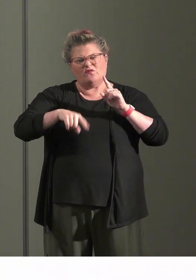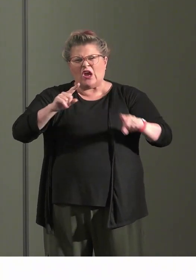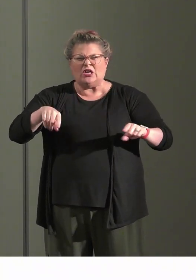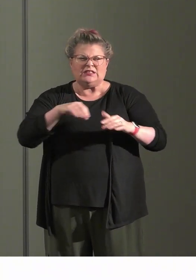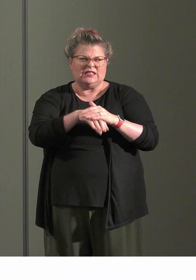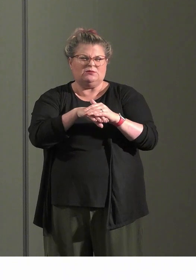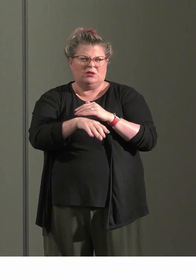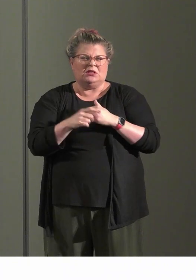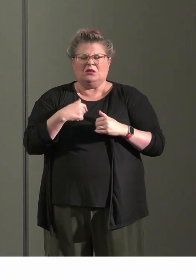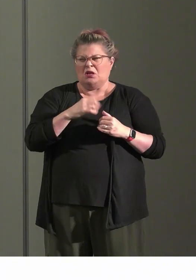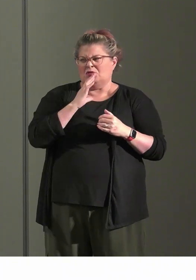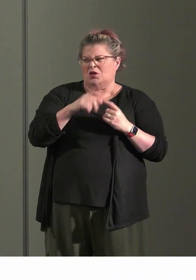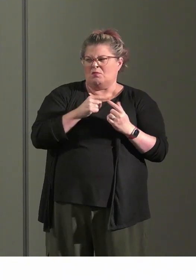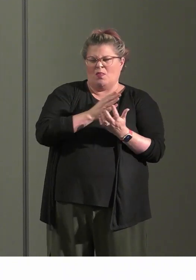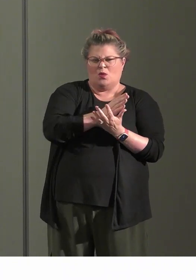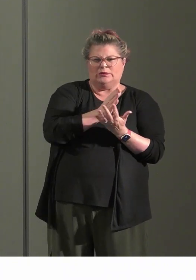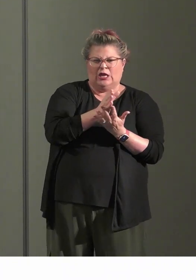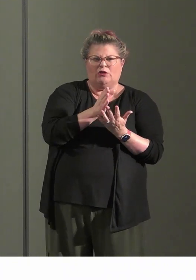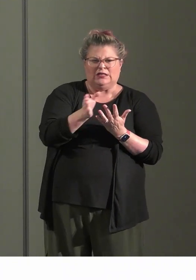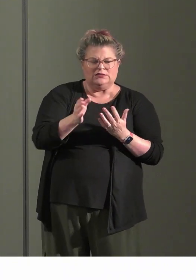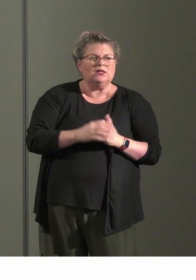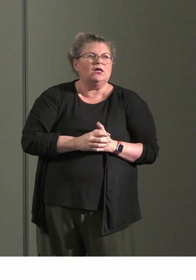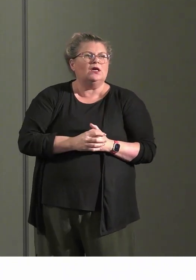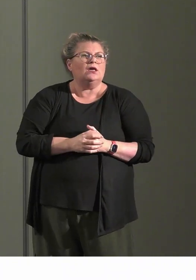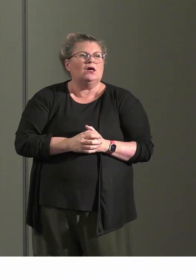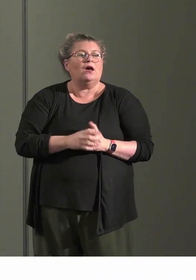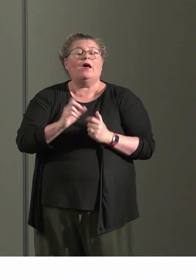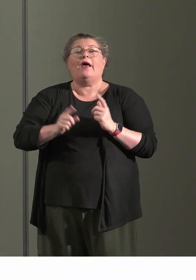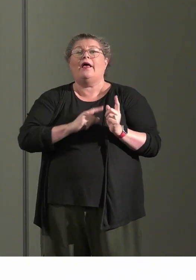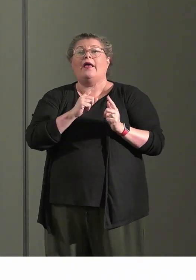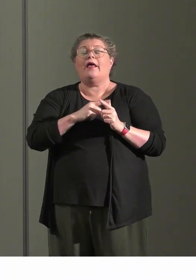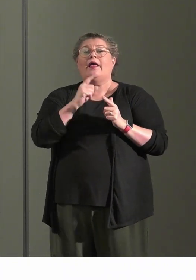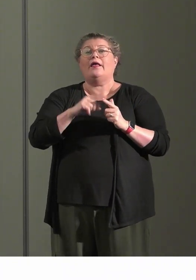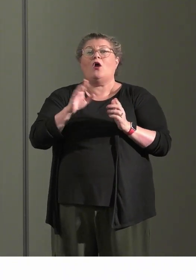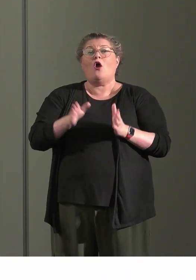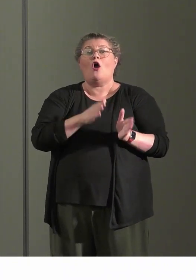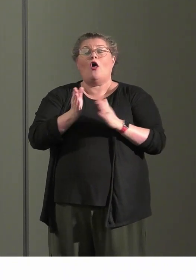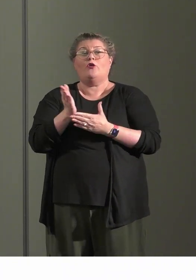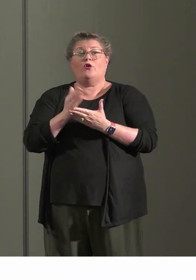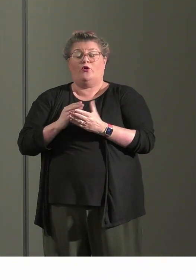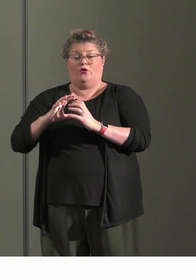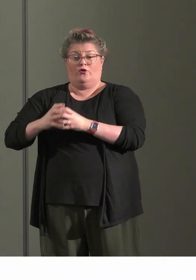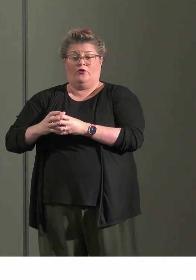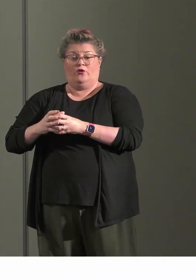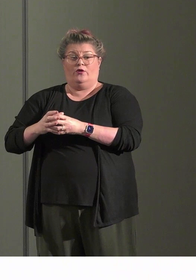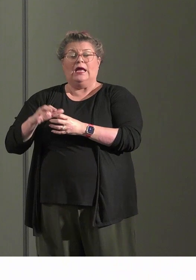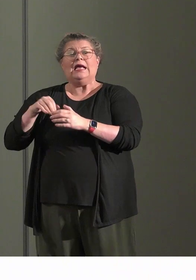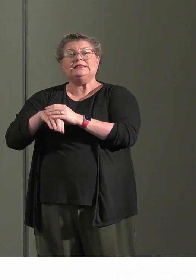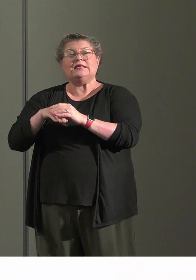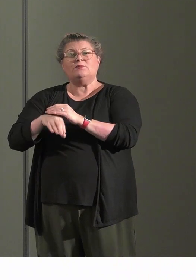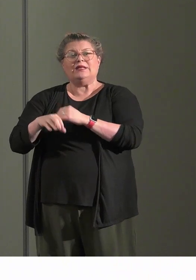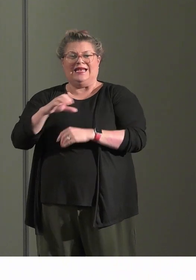about the areas that develop the standards and other entity that is accessibility commissioner